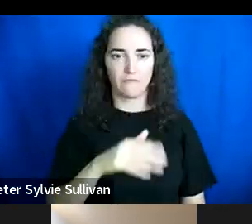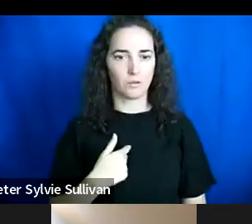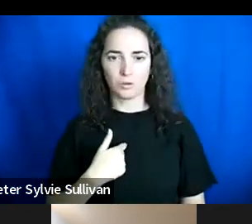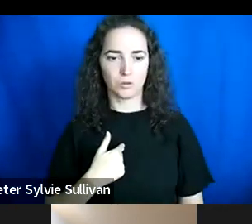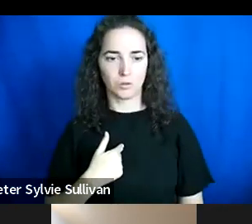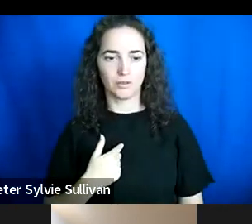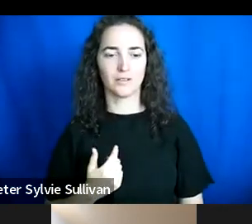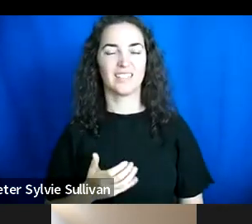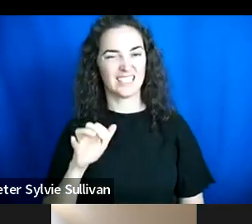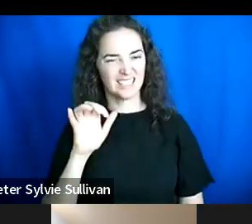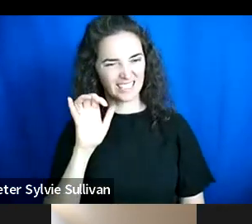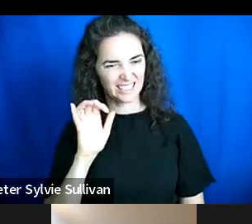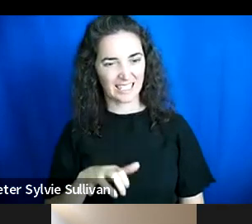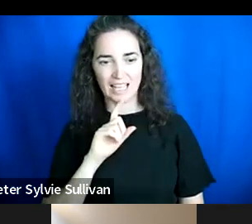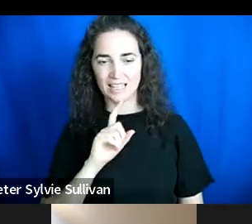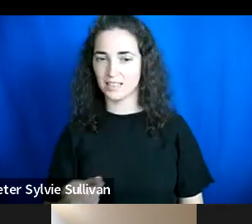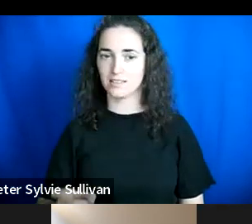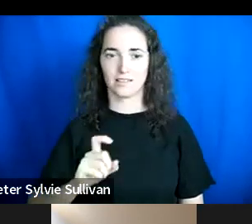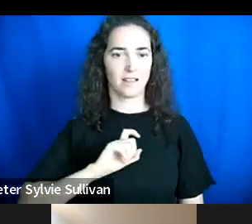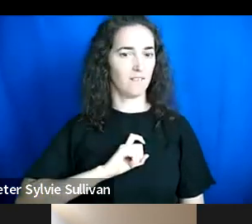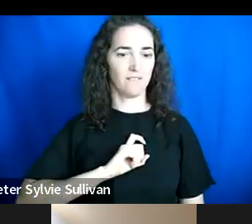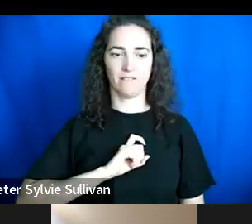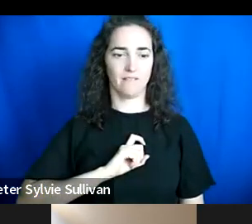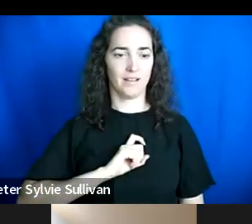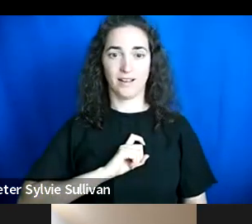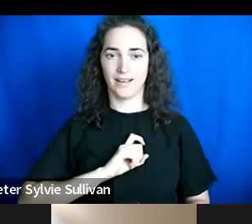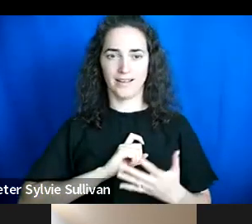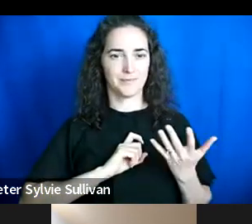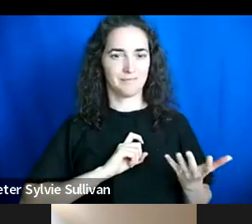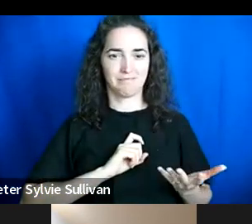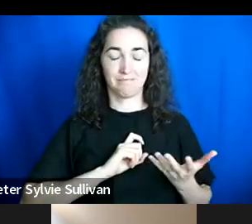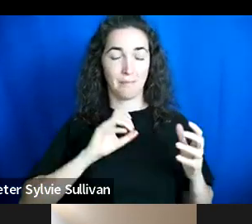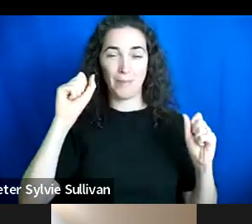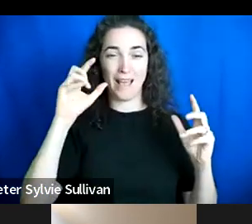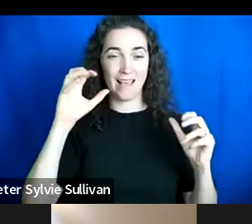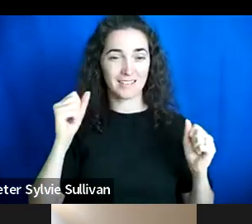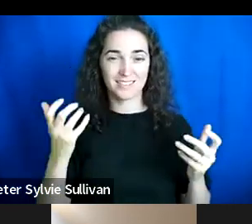That is a gift that I can. You know. it just amazes me.